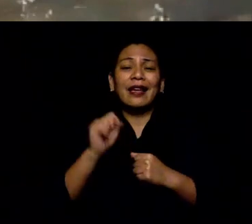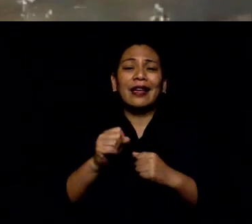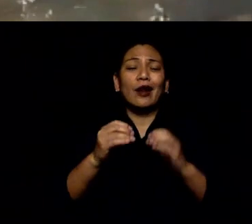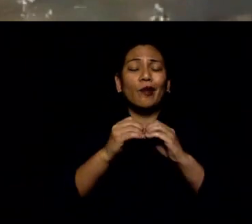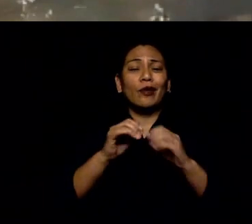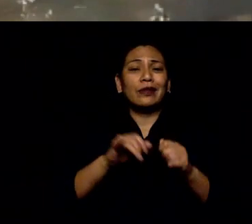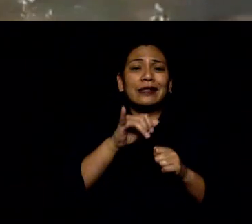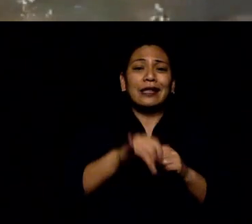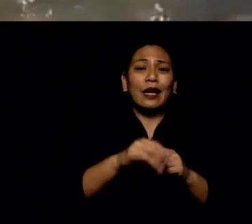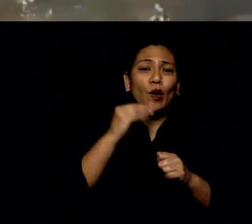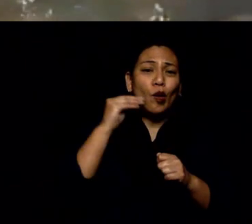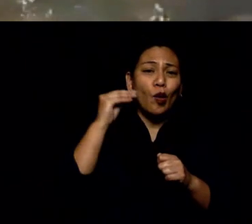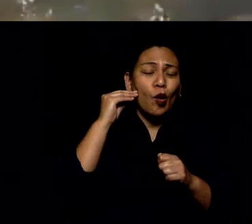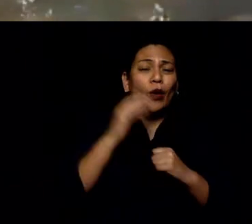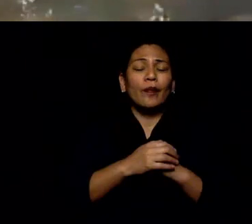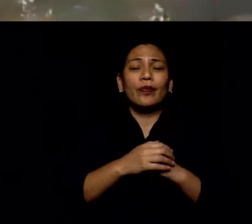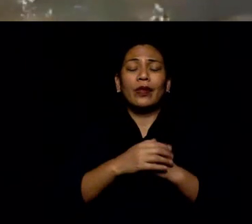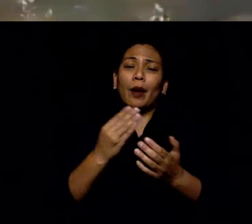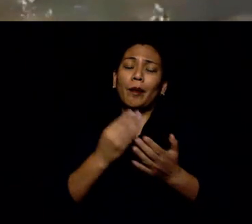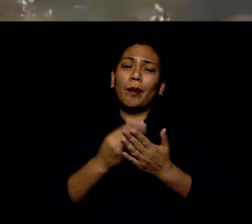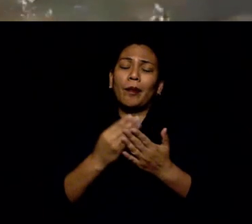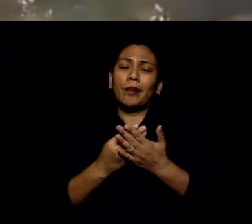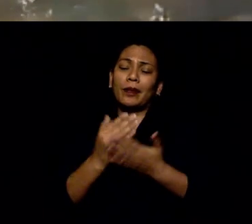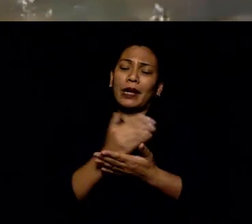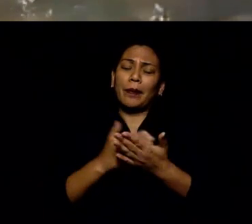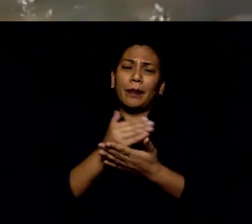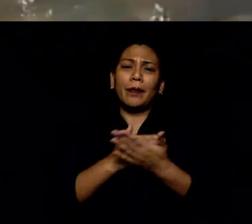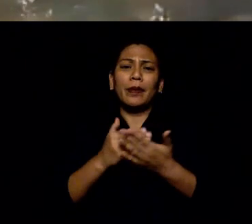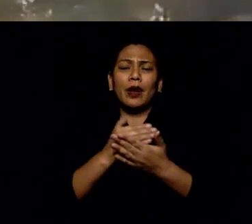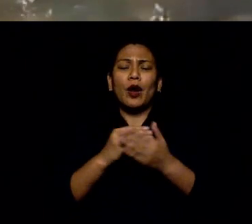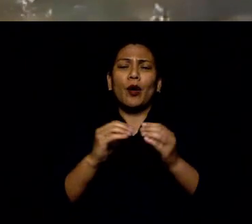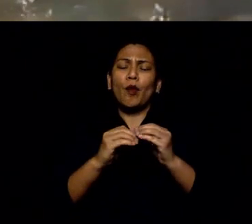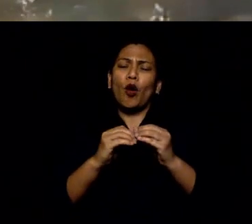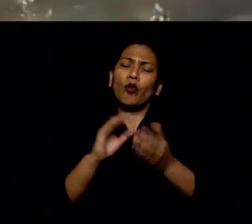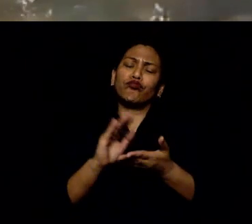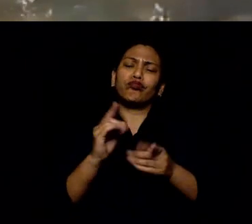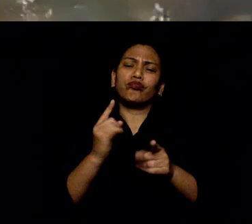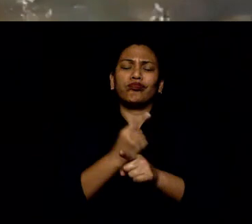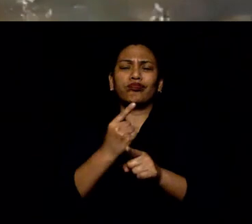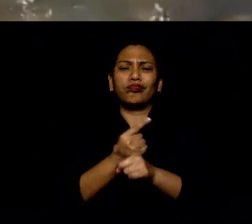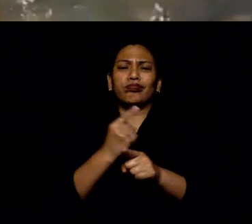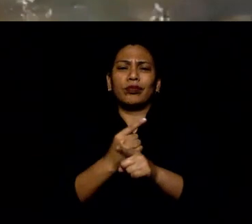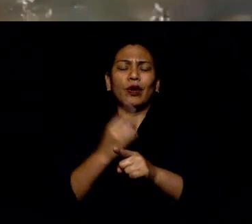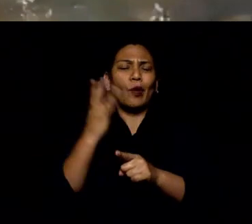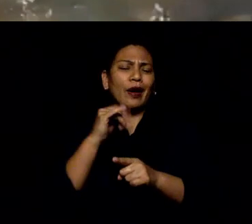Our income is more modest cause we're in the non-profit sector. I'm sure lots of, you know, know about that.